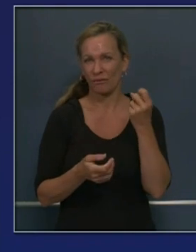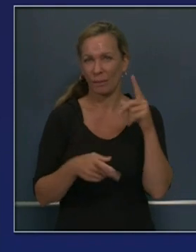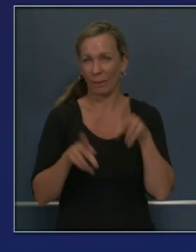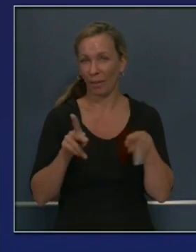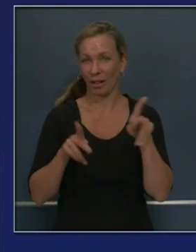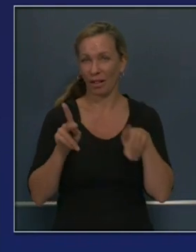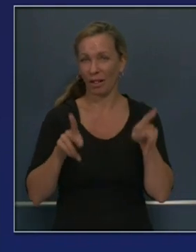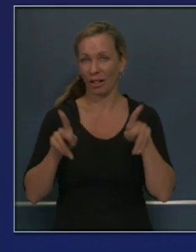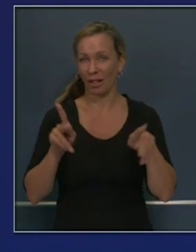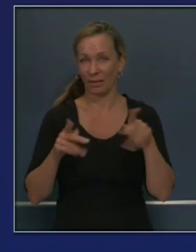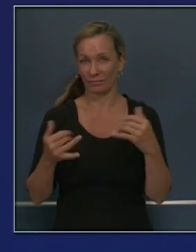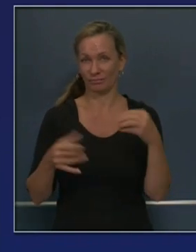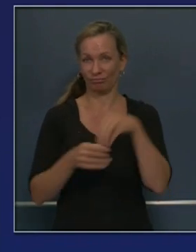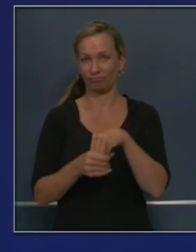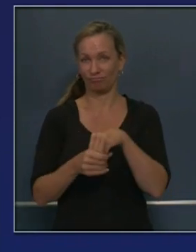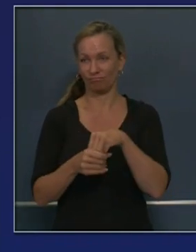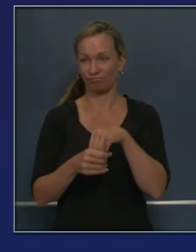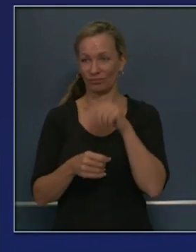PEOPLE IN THOSE SHELTERS BUT